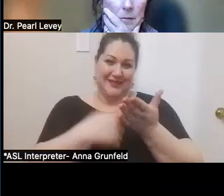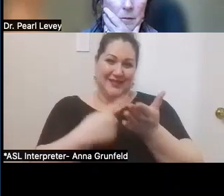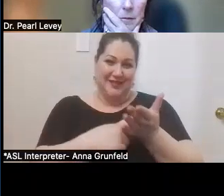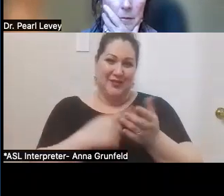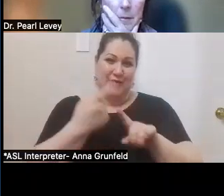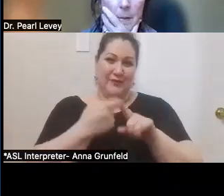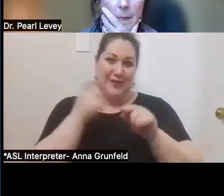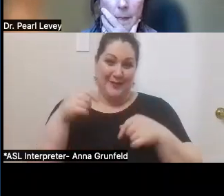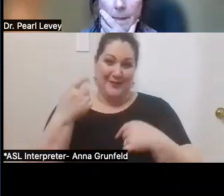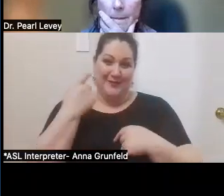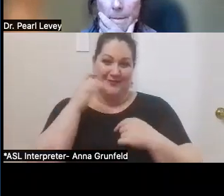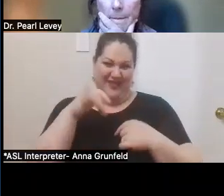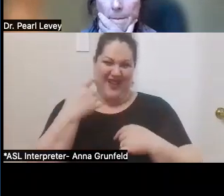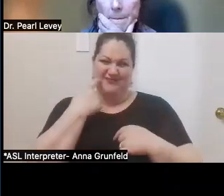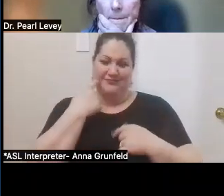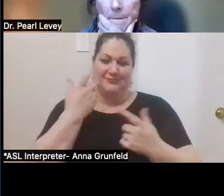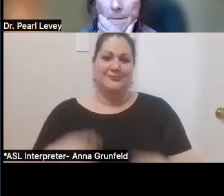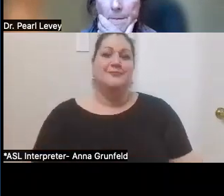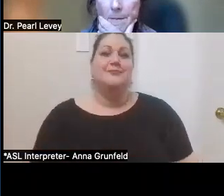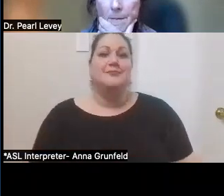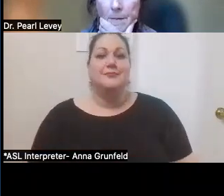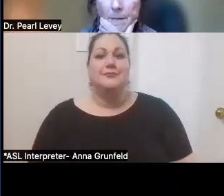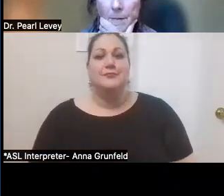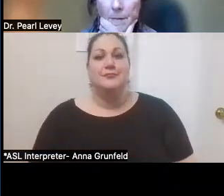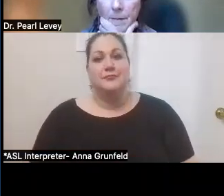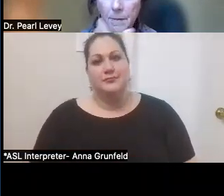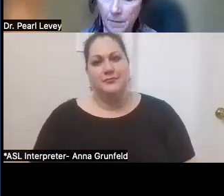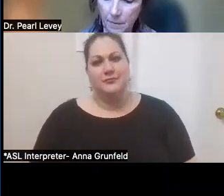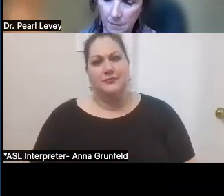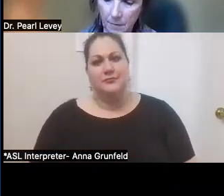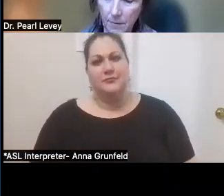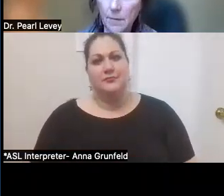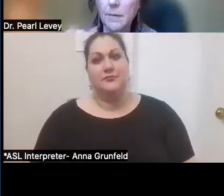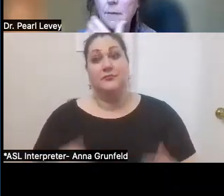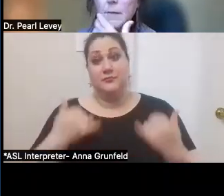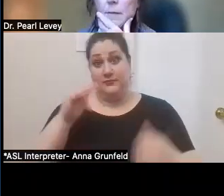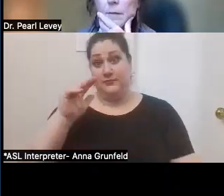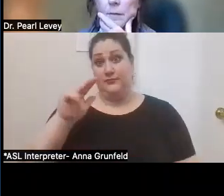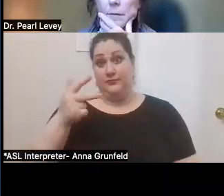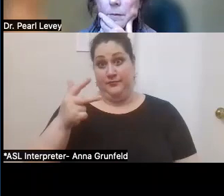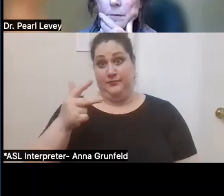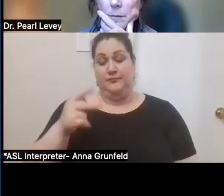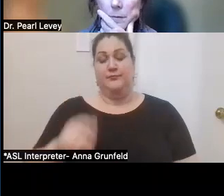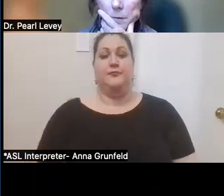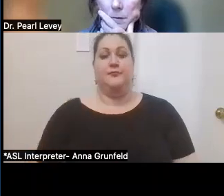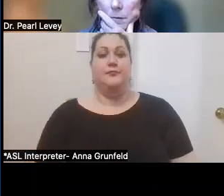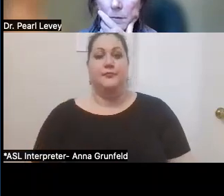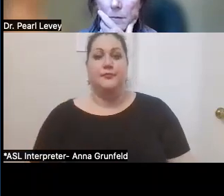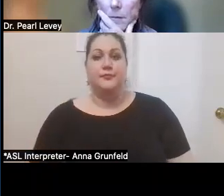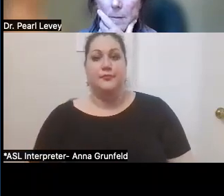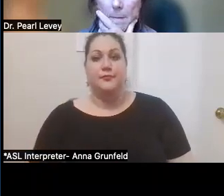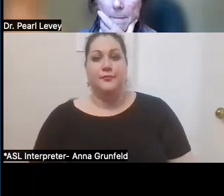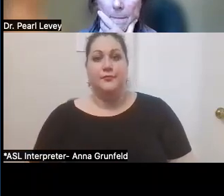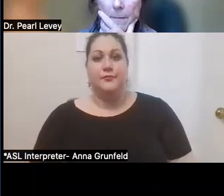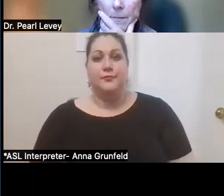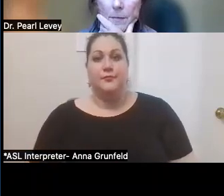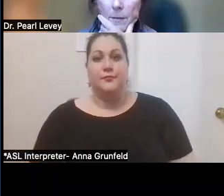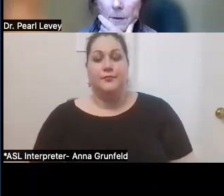So this is our third case and we want to talk about a different perspective.